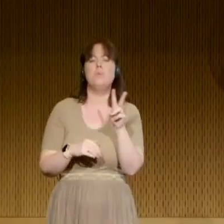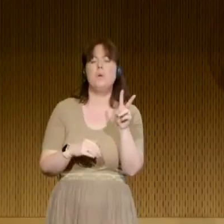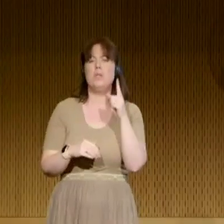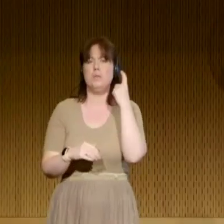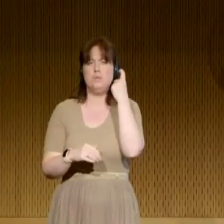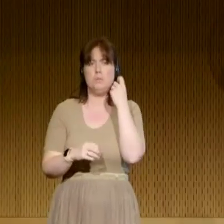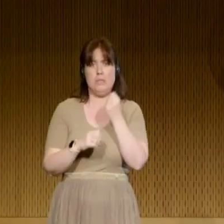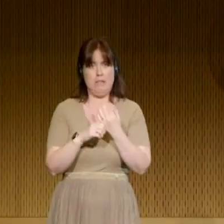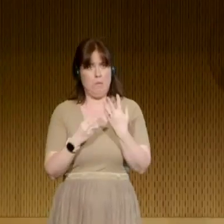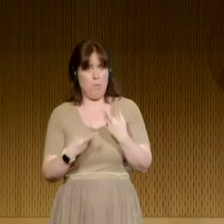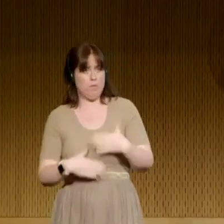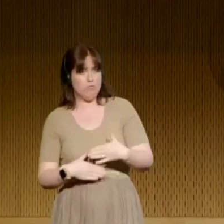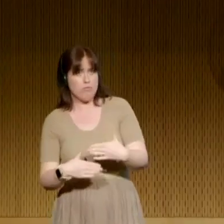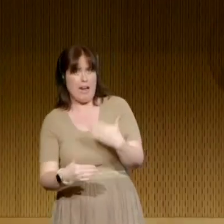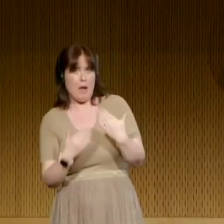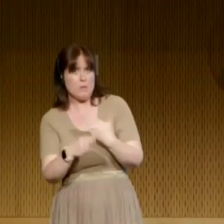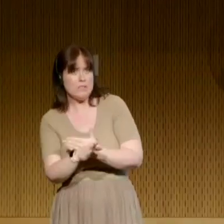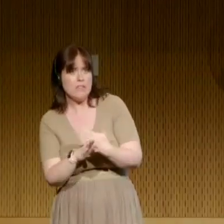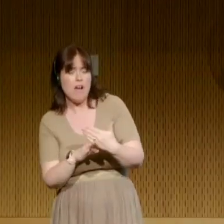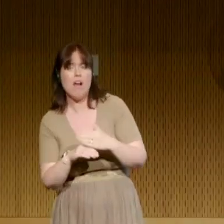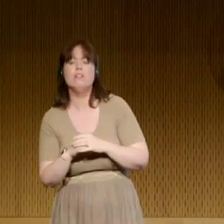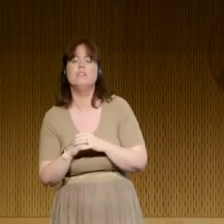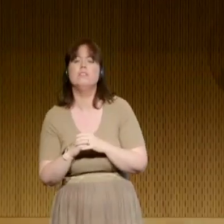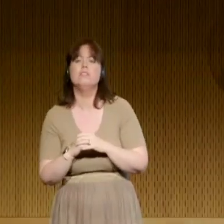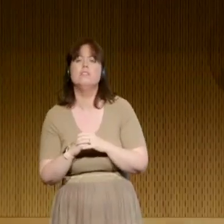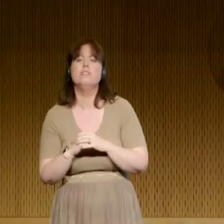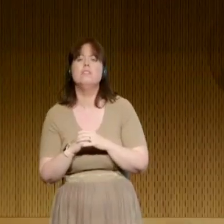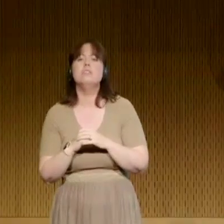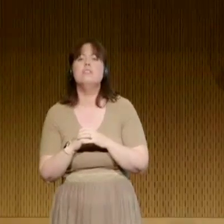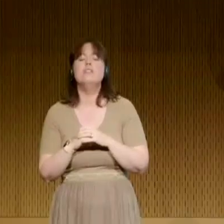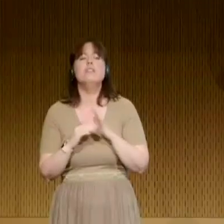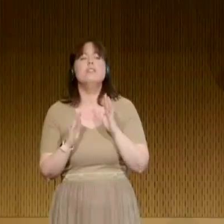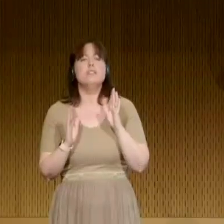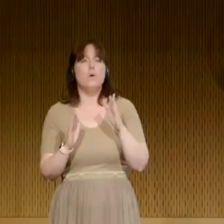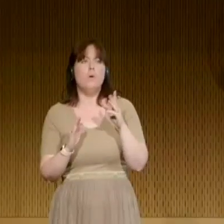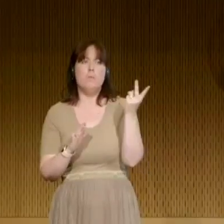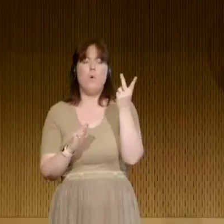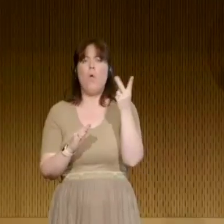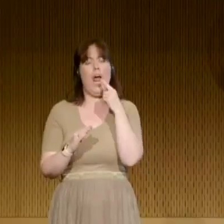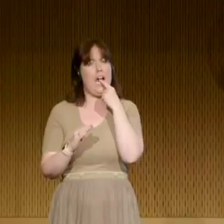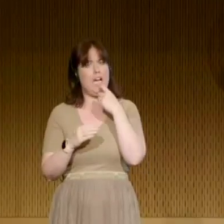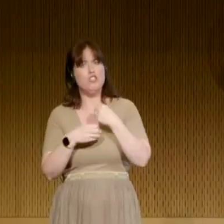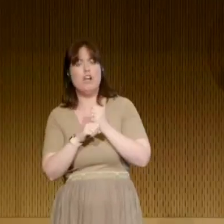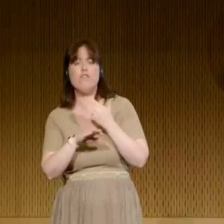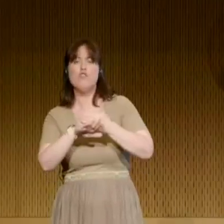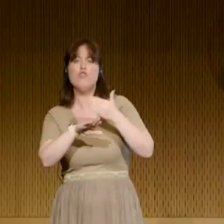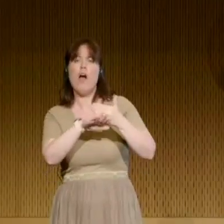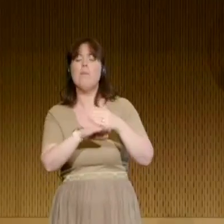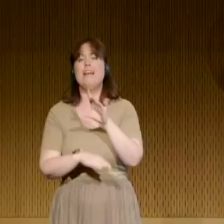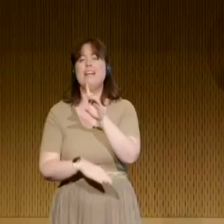if they want to have a baby and they have highly stressful jobs and David seeks alternatives to